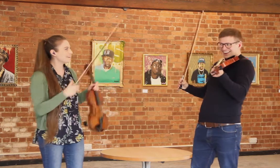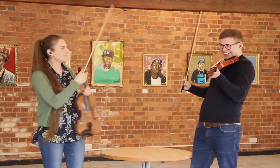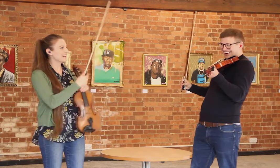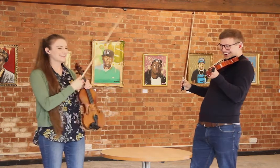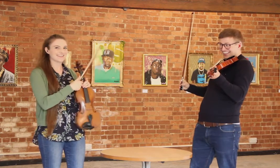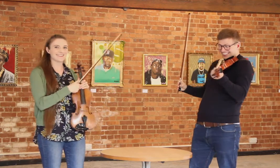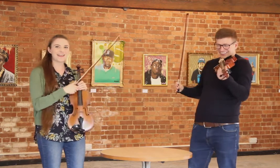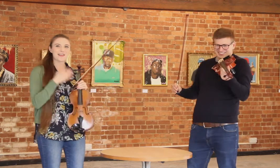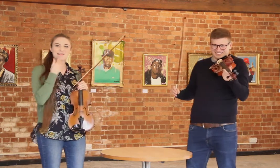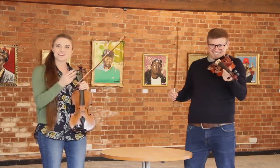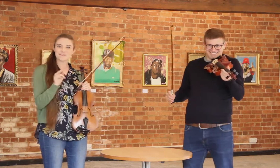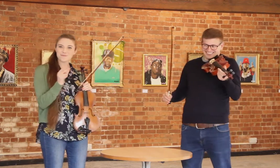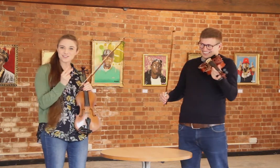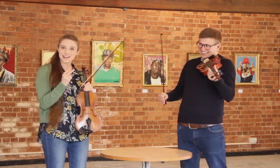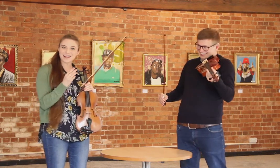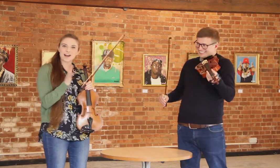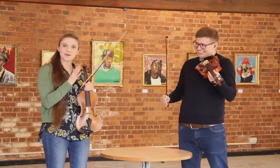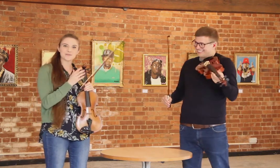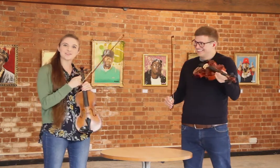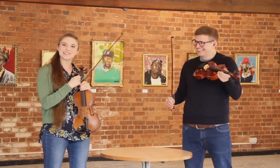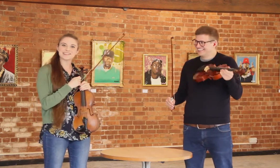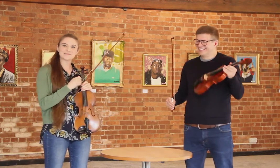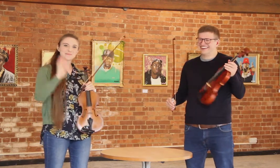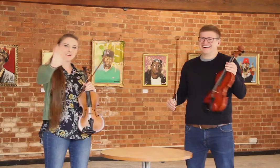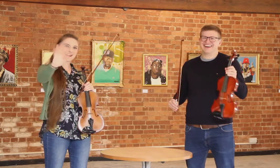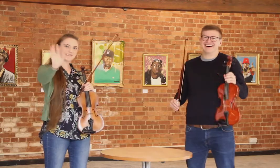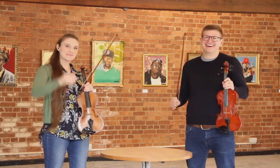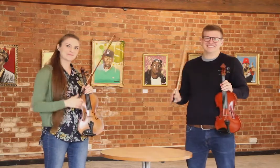Well done! Thank you for watching I hope you enjoyed it. Bye!